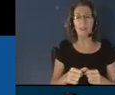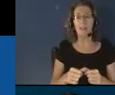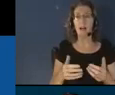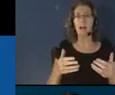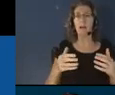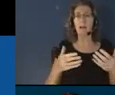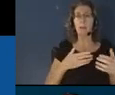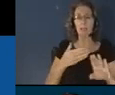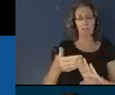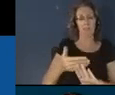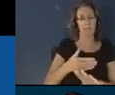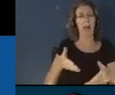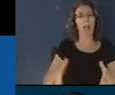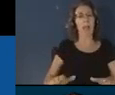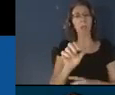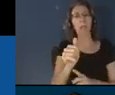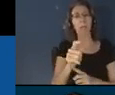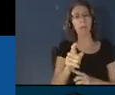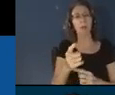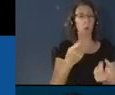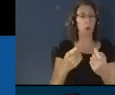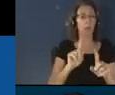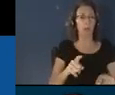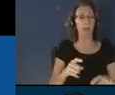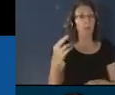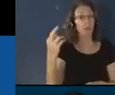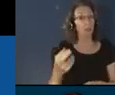people to ask questions because part of the reason of giving a presentation is get sort